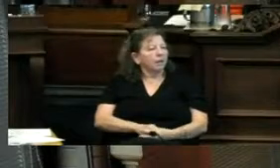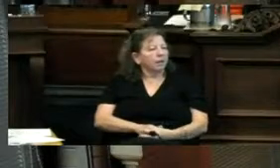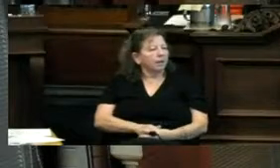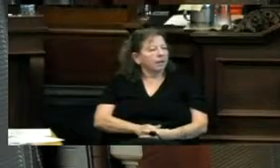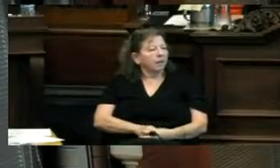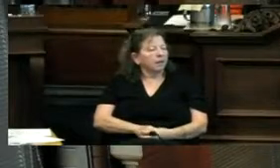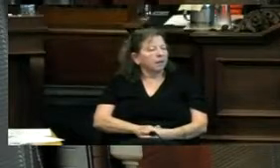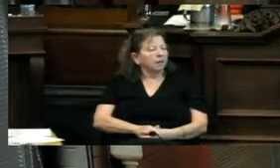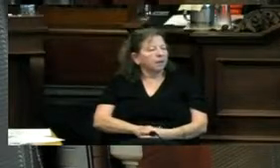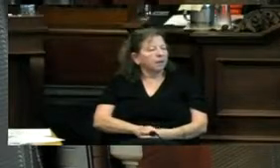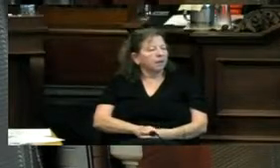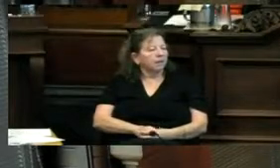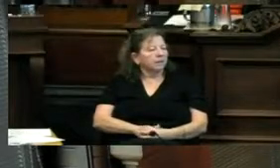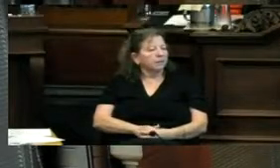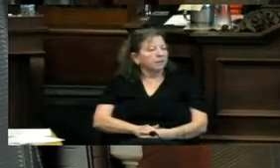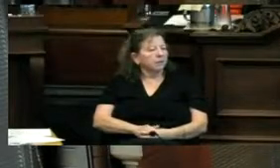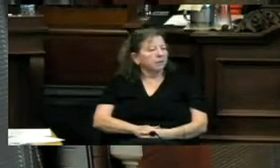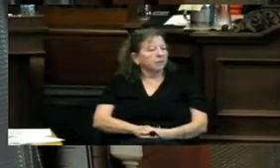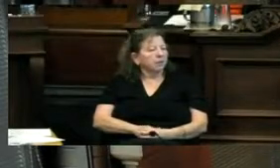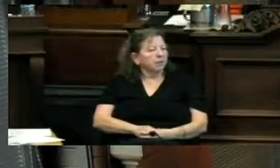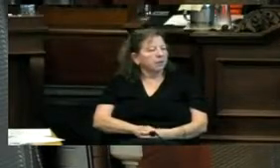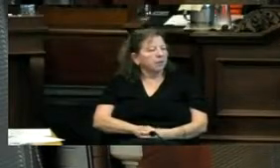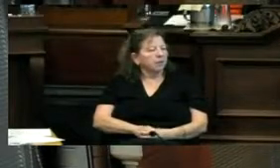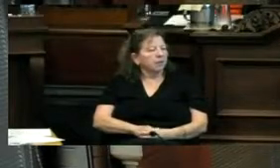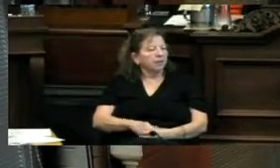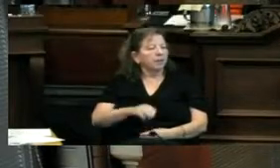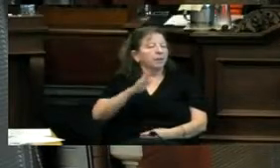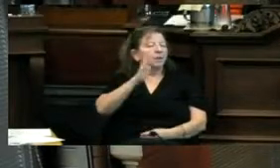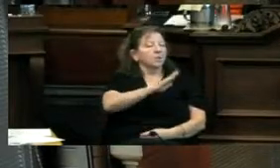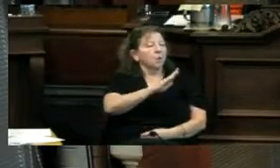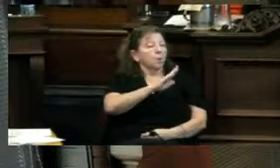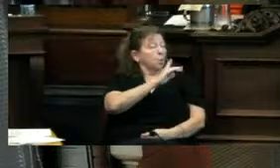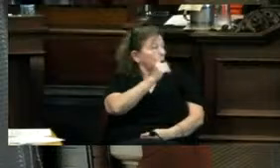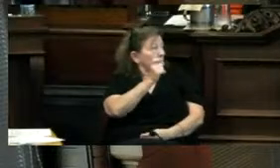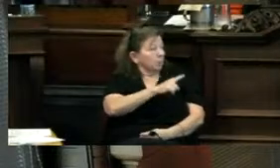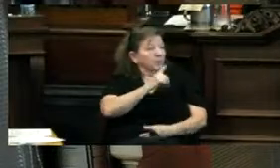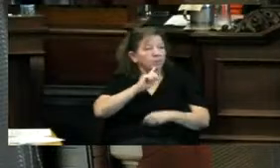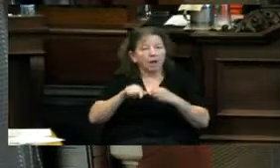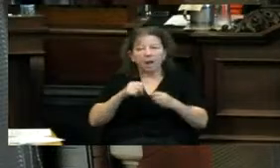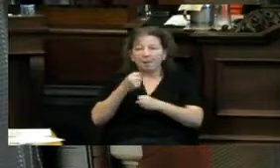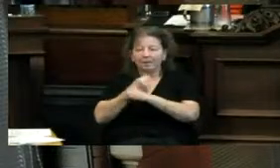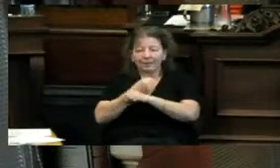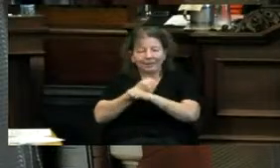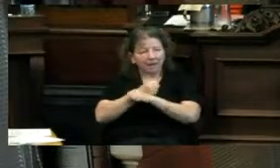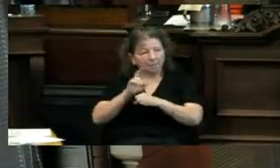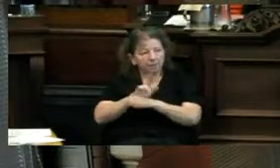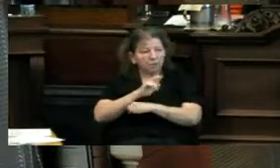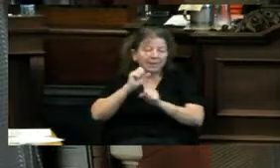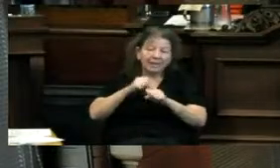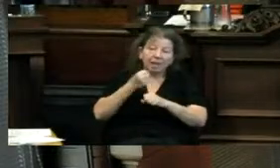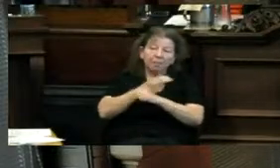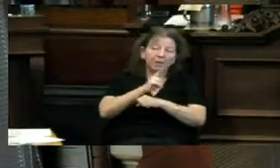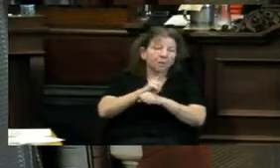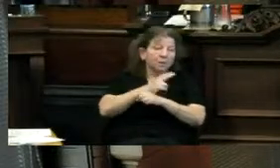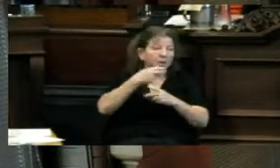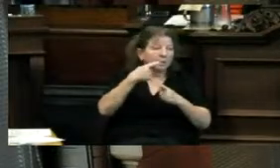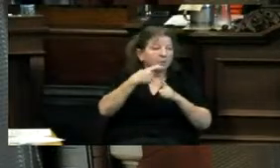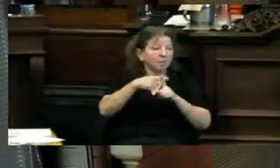that in writing. I just want to give another quick example, if you don't mind, Mr. Chairman, if you don't mind, I just want to